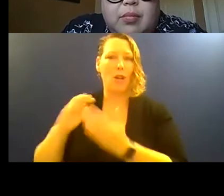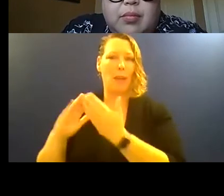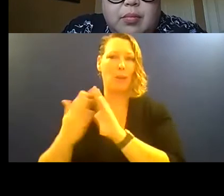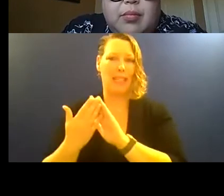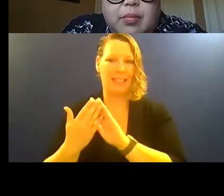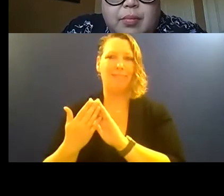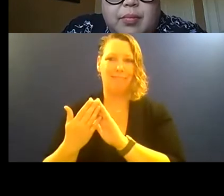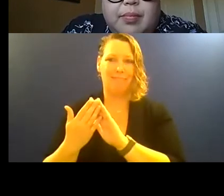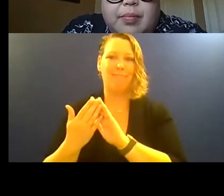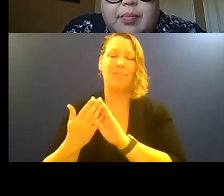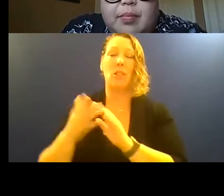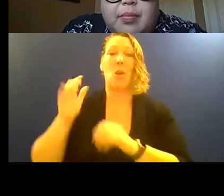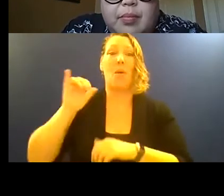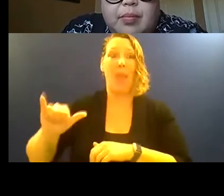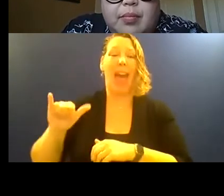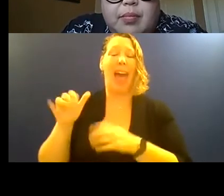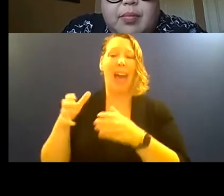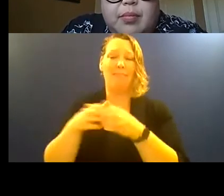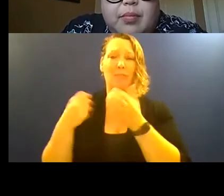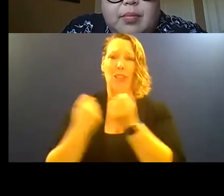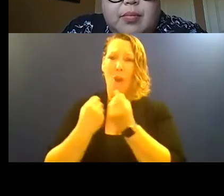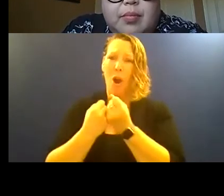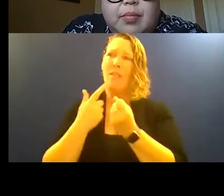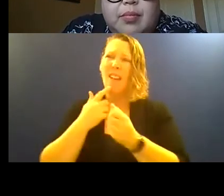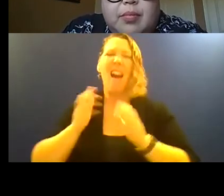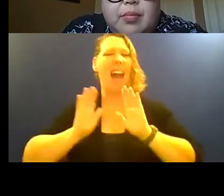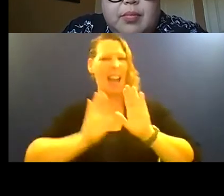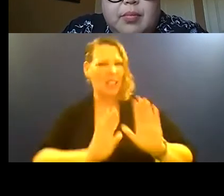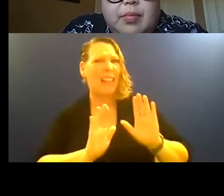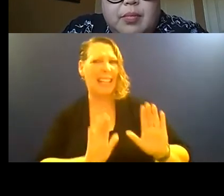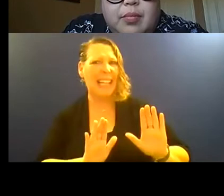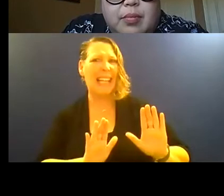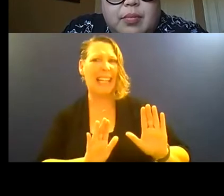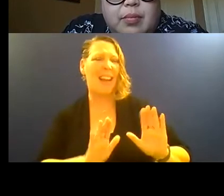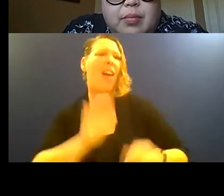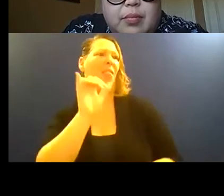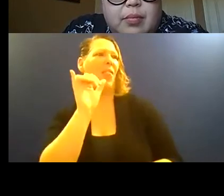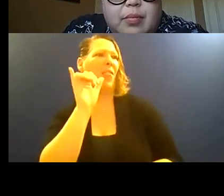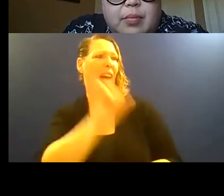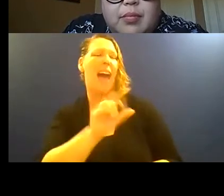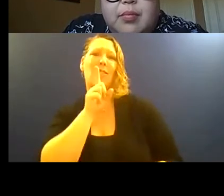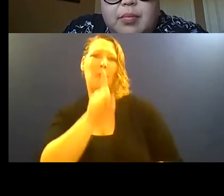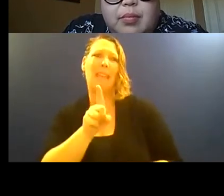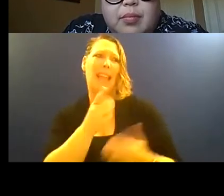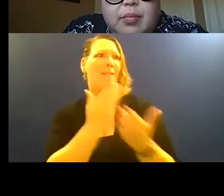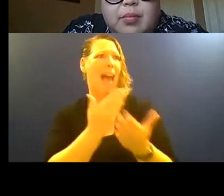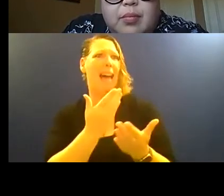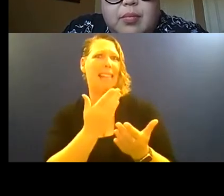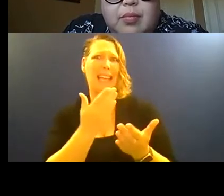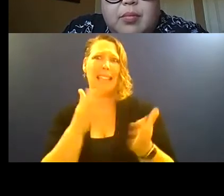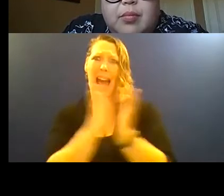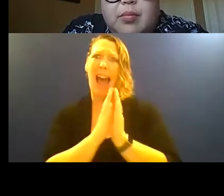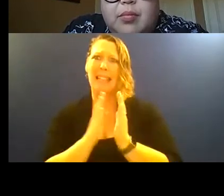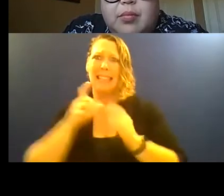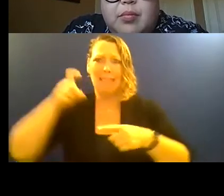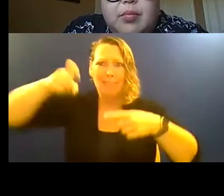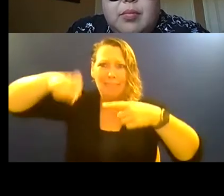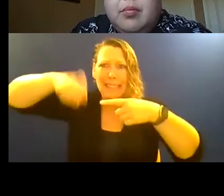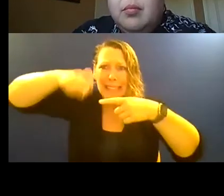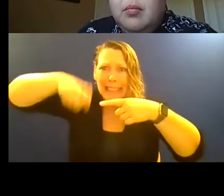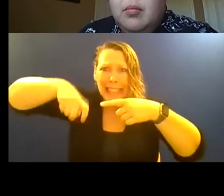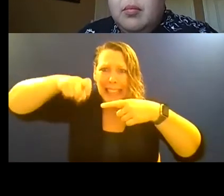And it was through that collective spirit and that collective support where we said, actually like that is very much a valid ask, it's a needed ask, it's a necessary thing to do